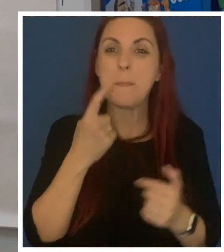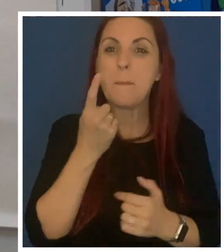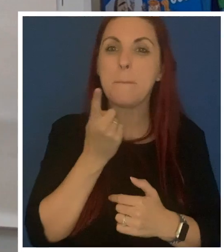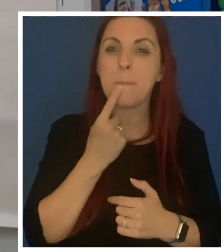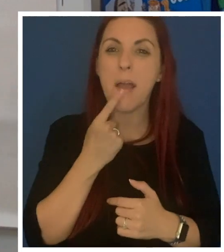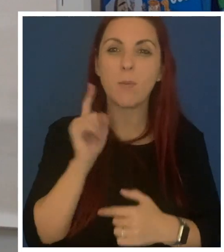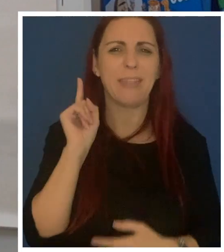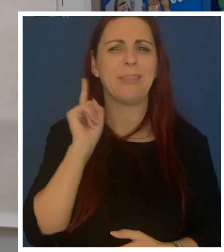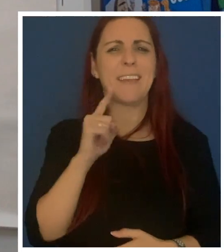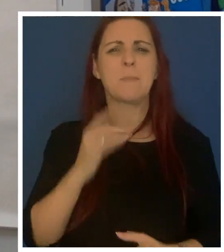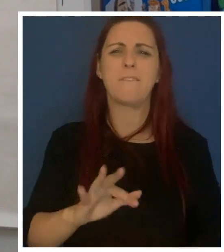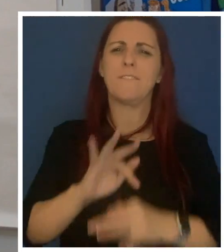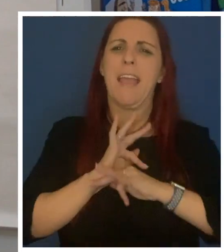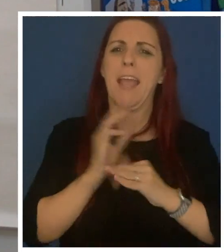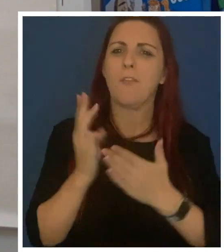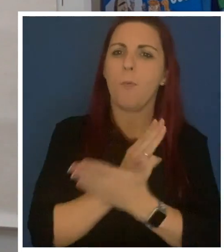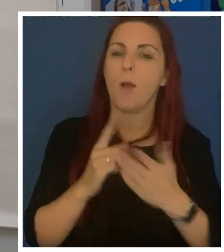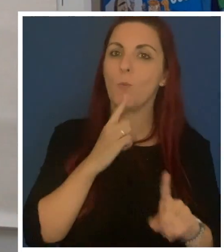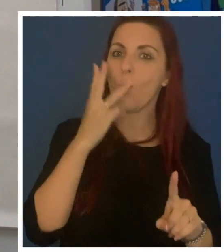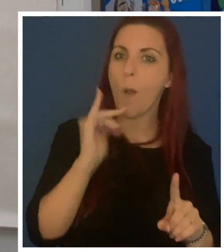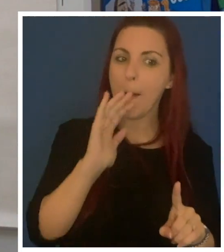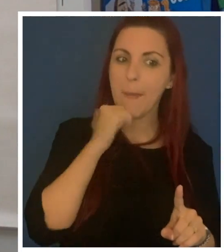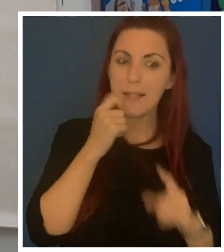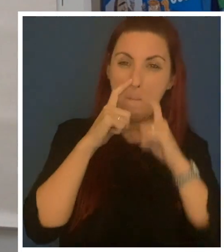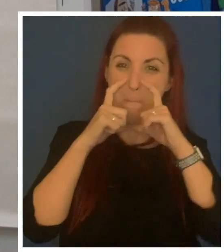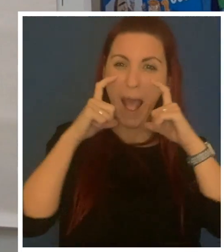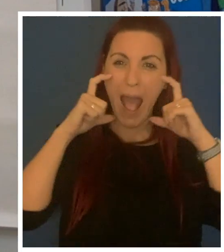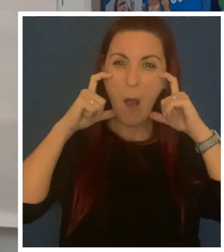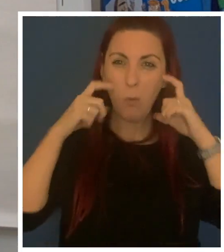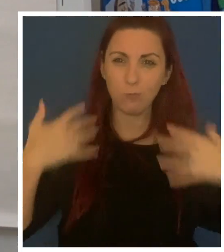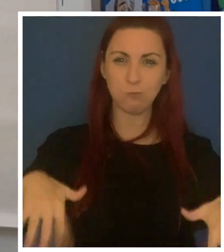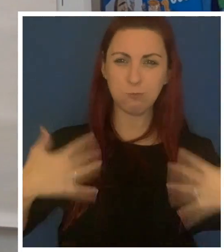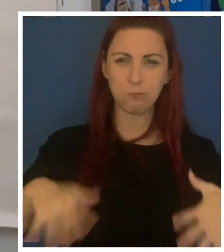my favourite part of Guzzler because Guzzler has the biggest mouth you ever saw in your life.